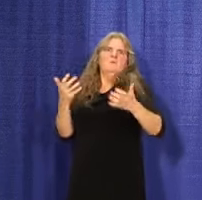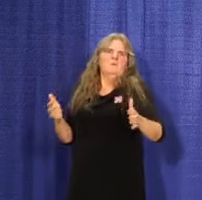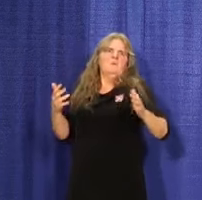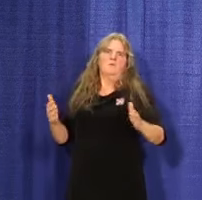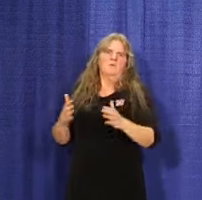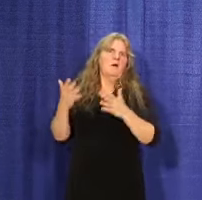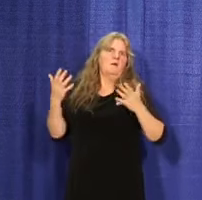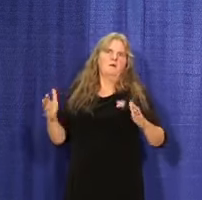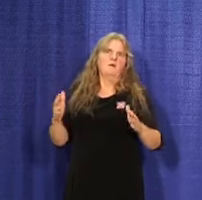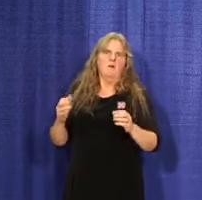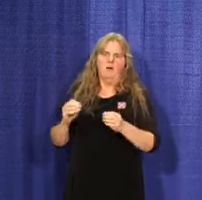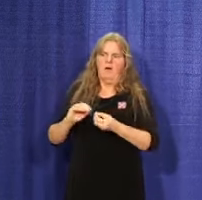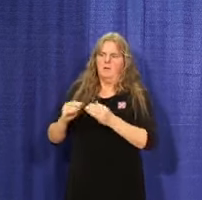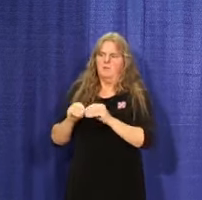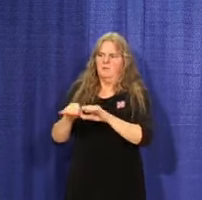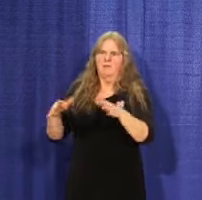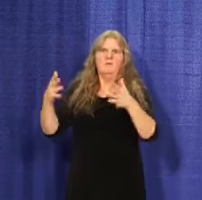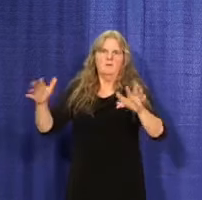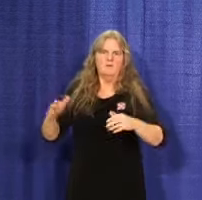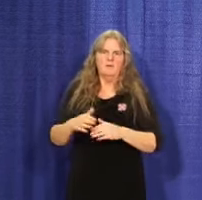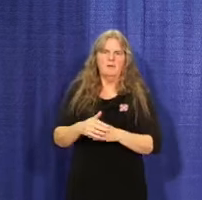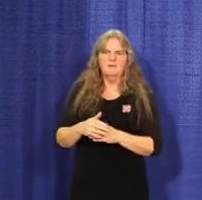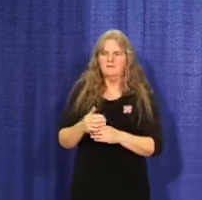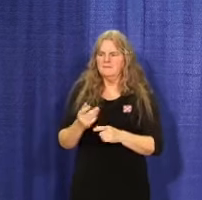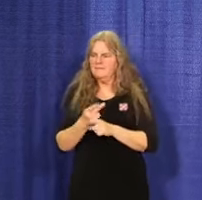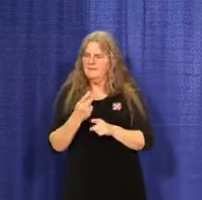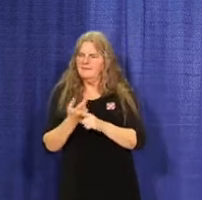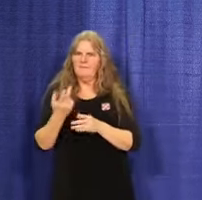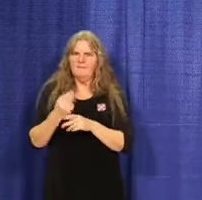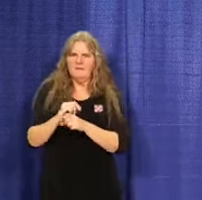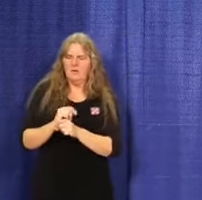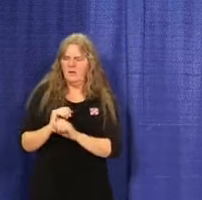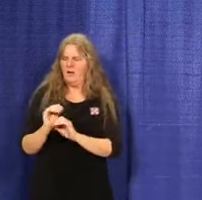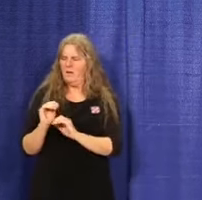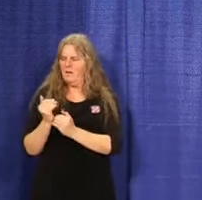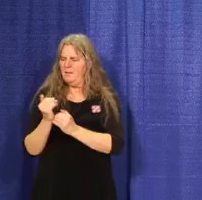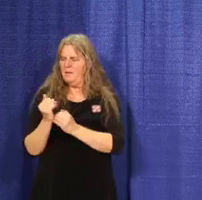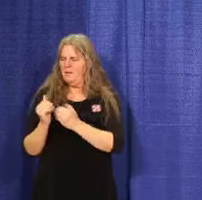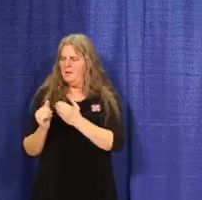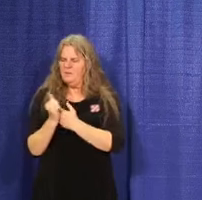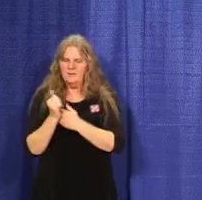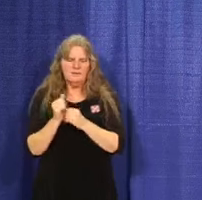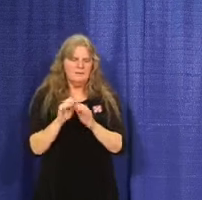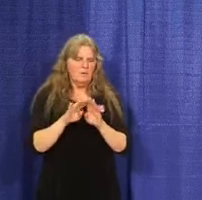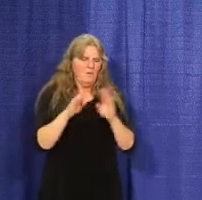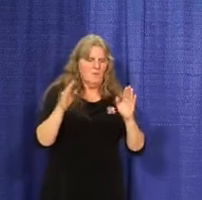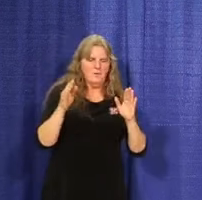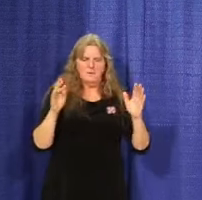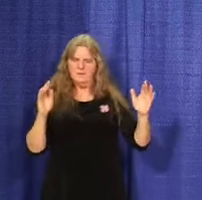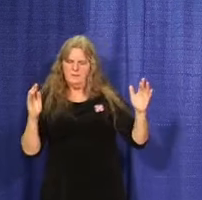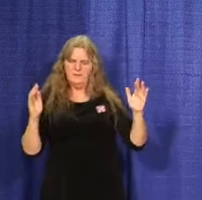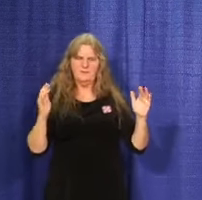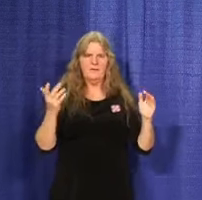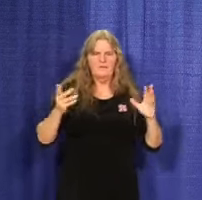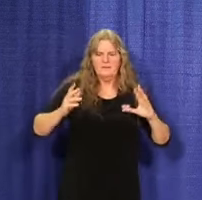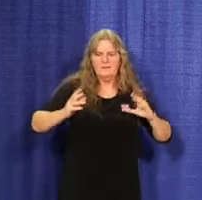containment while striving to be as open as we can can help us live with a tolerable degree of COVID risk.